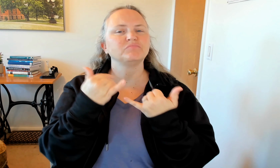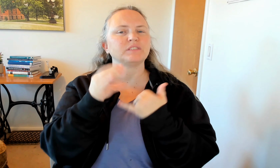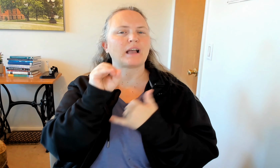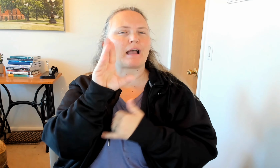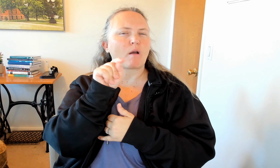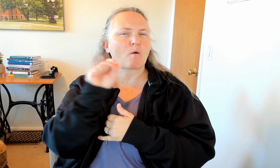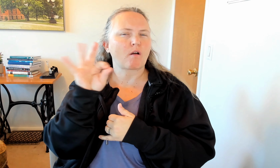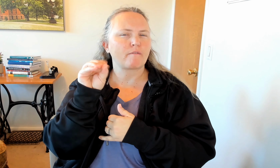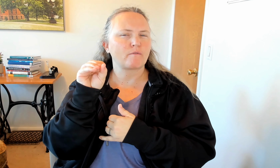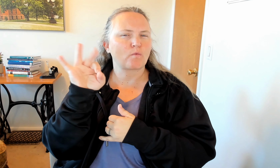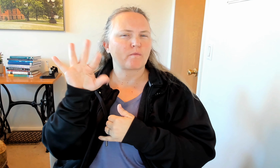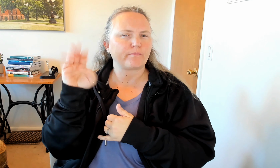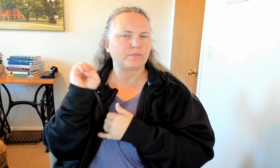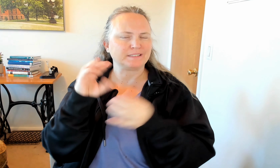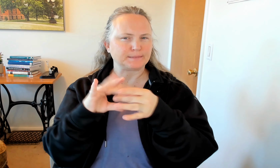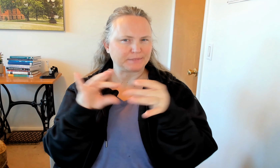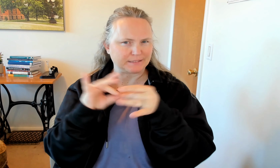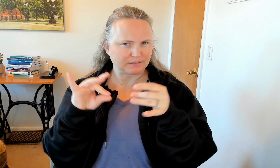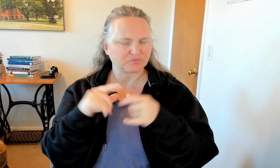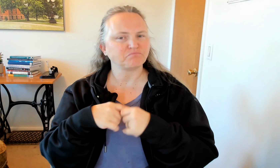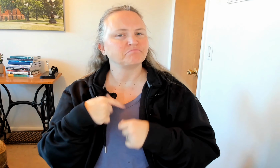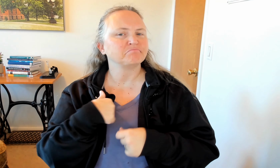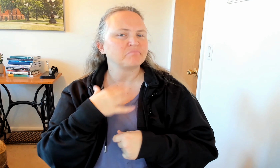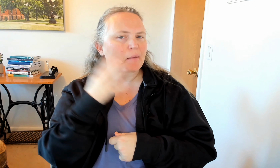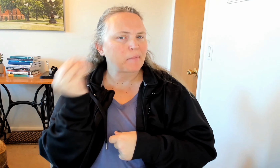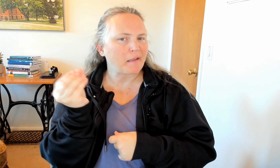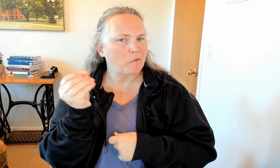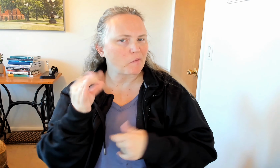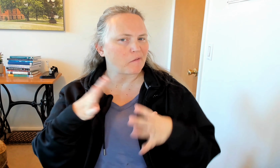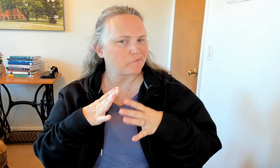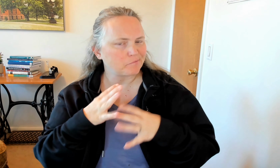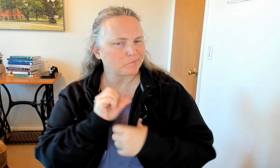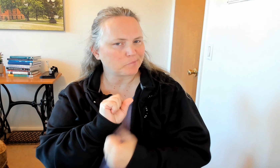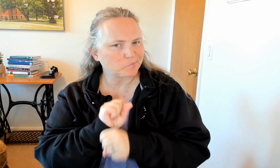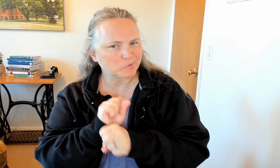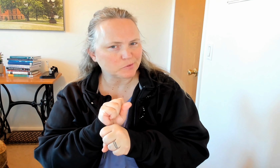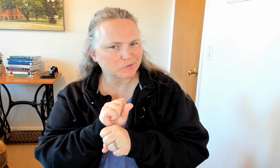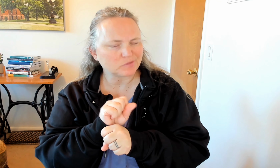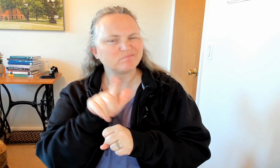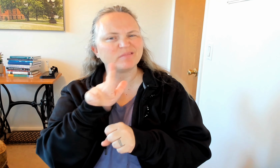This is an out of office message snippet, so it just says I'll be out of the office.